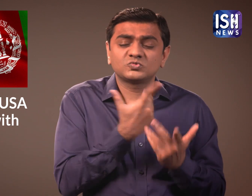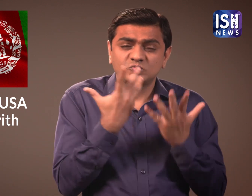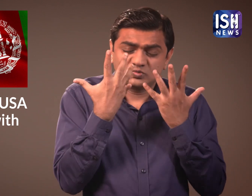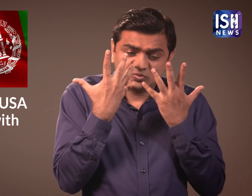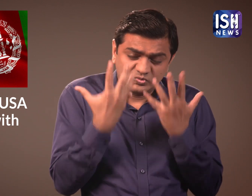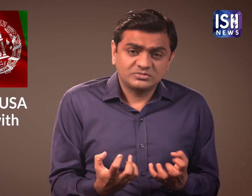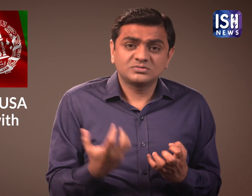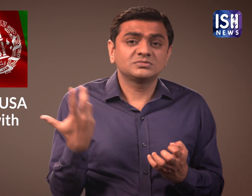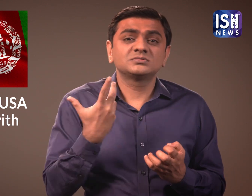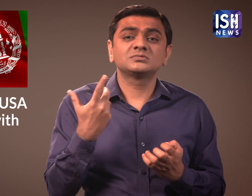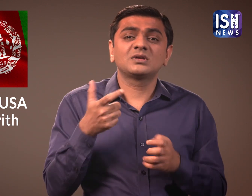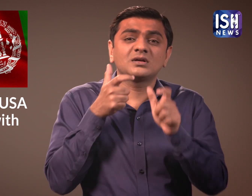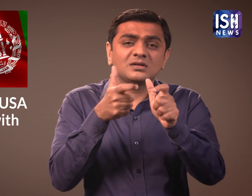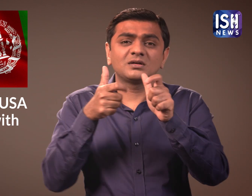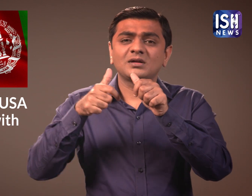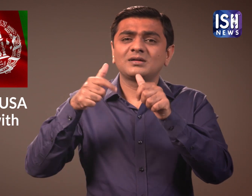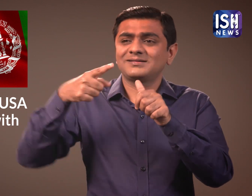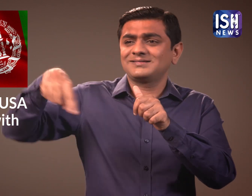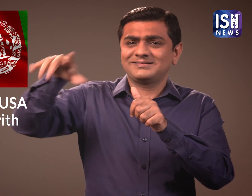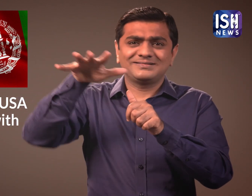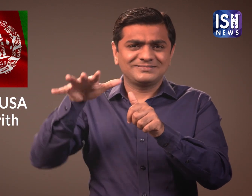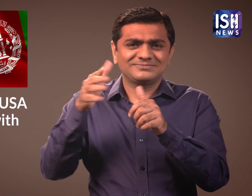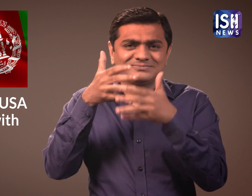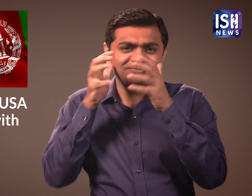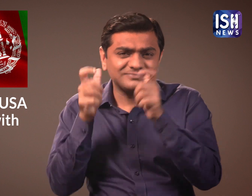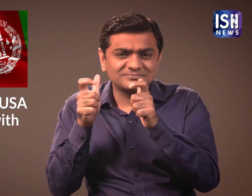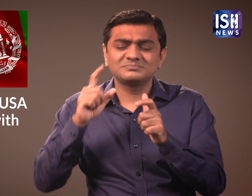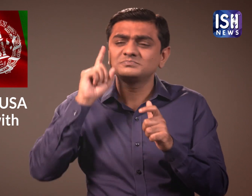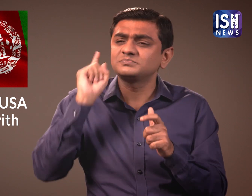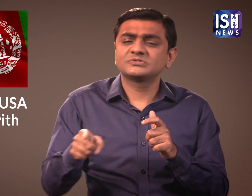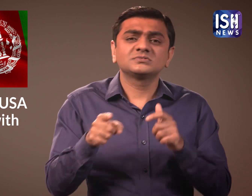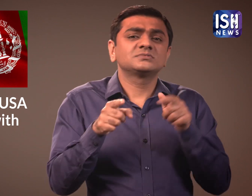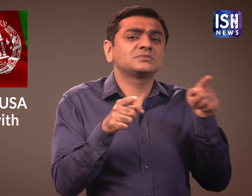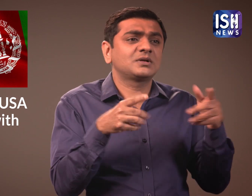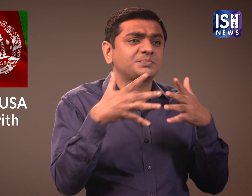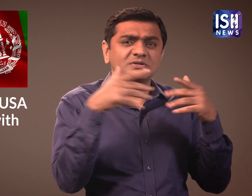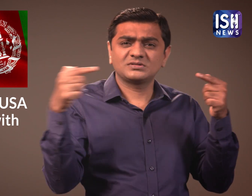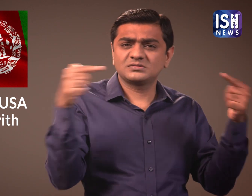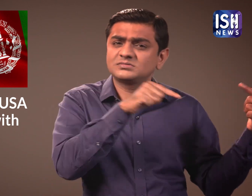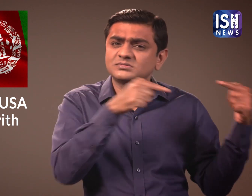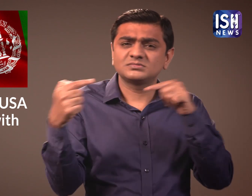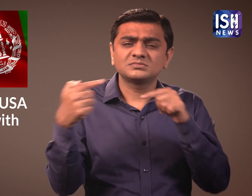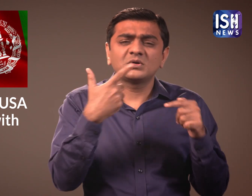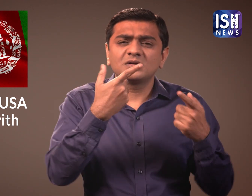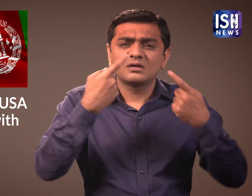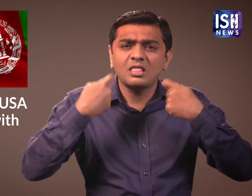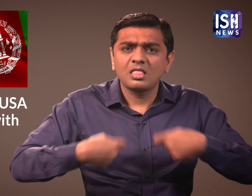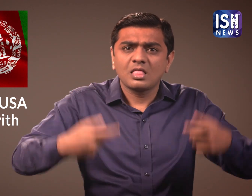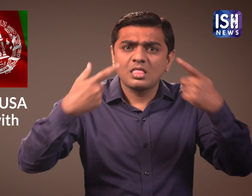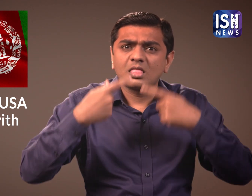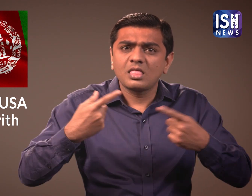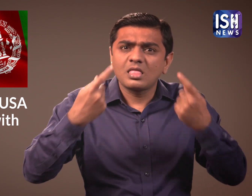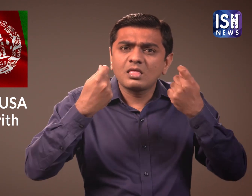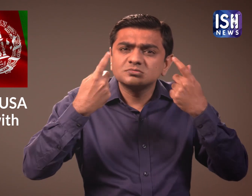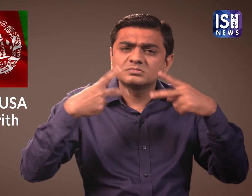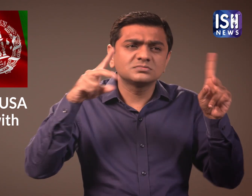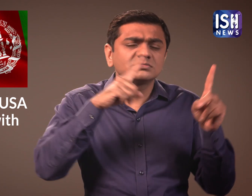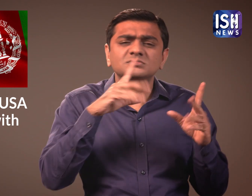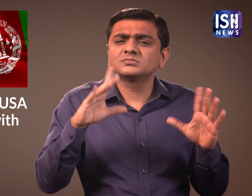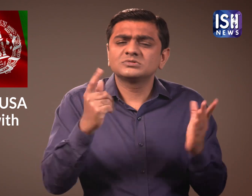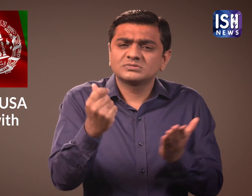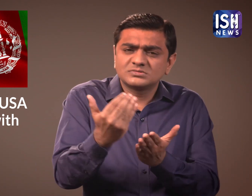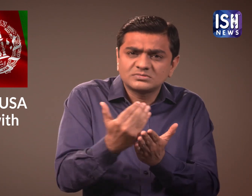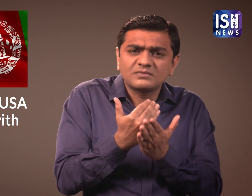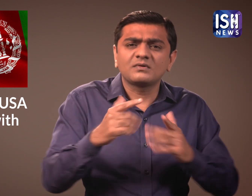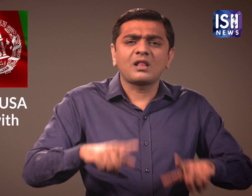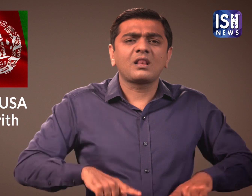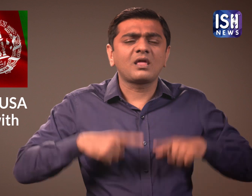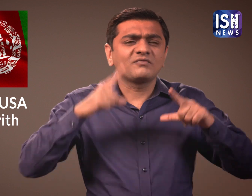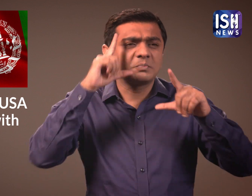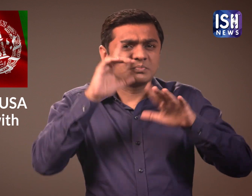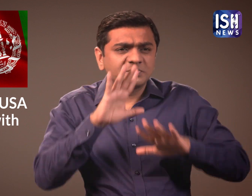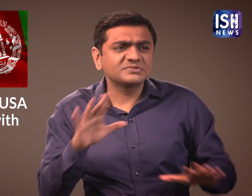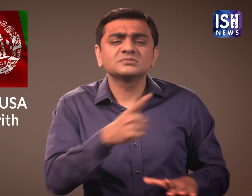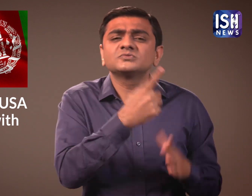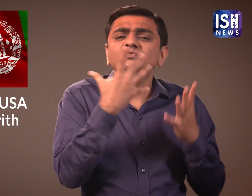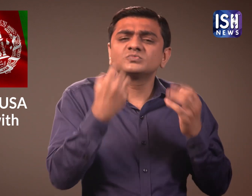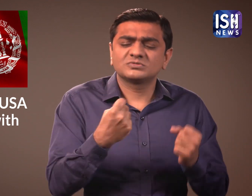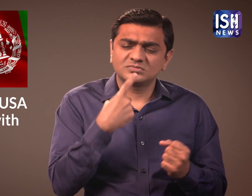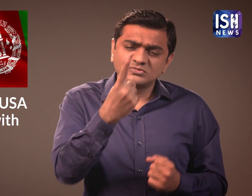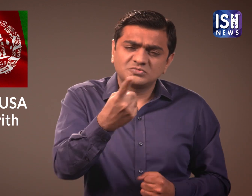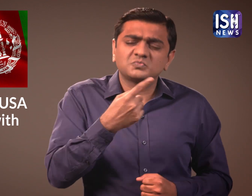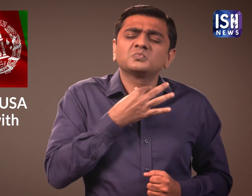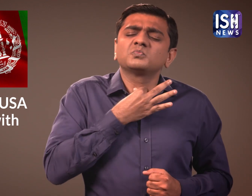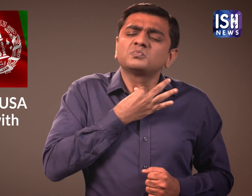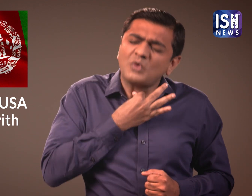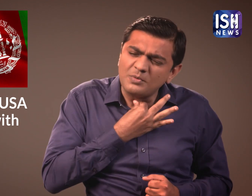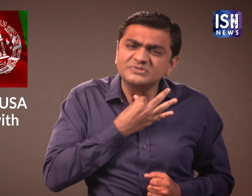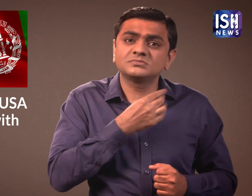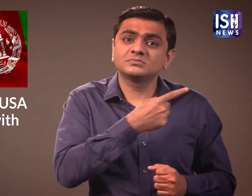was to end the US-Afghan war that was using up so much of the country's money.